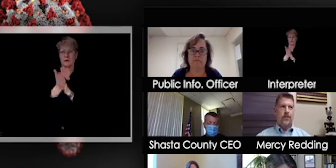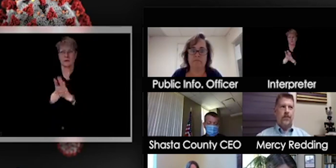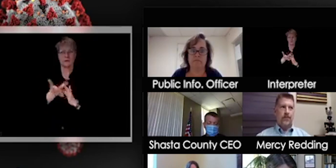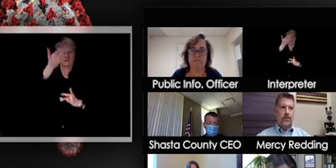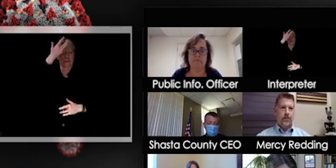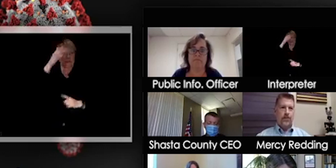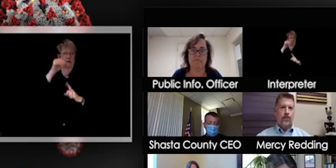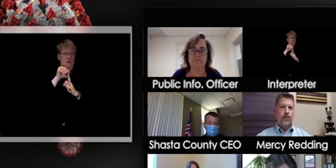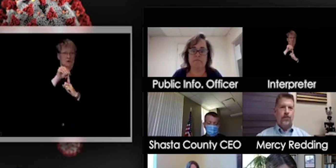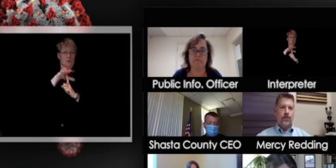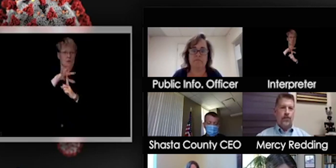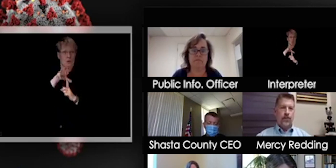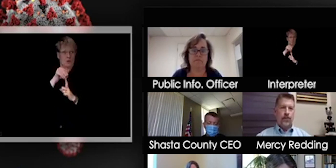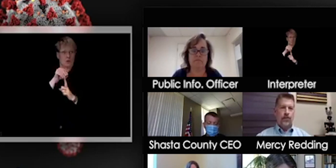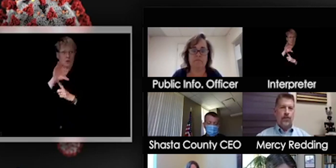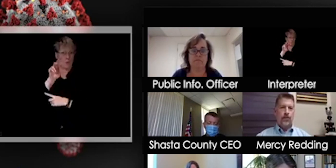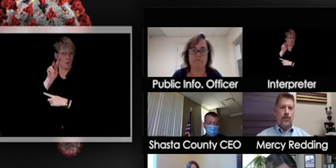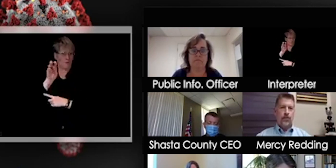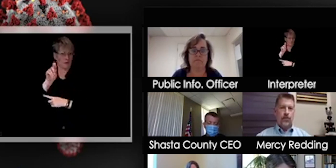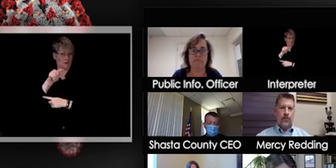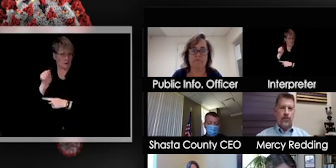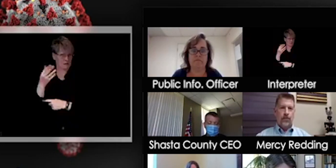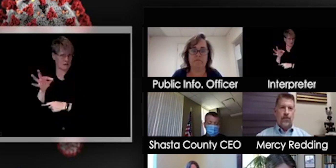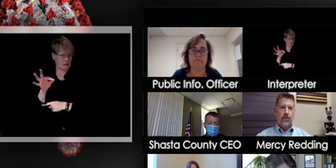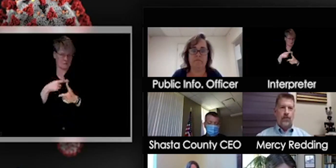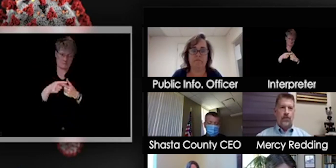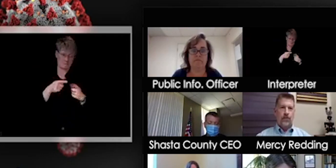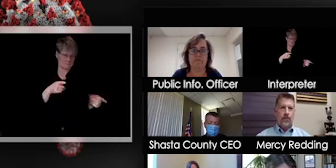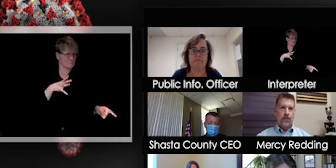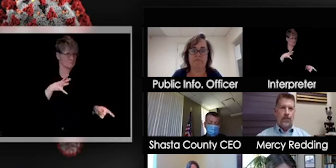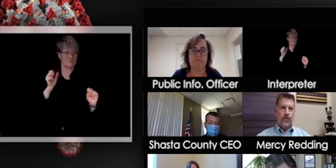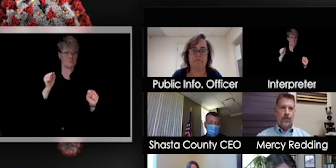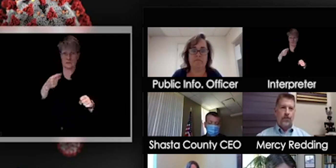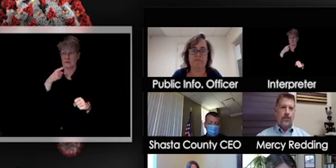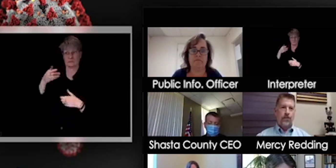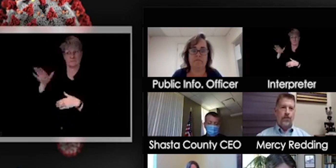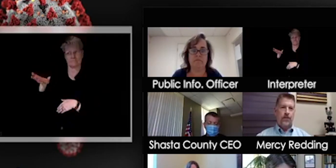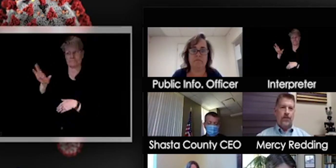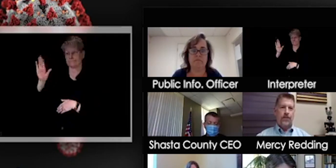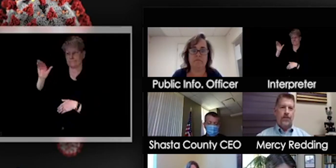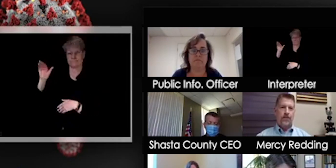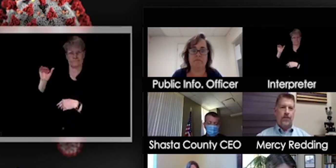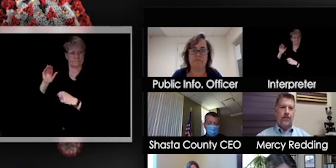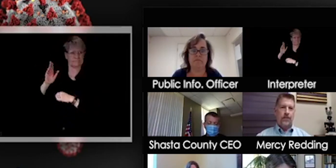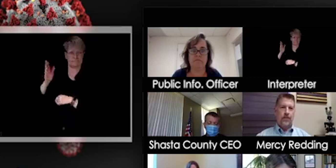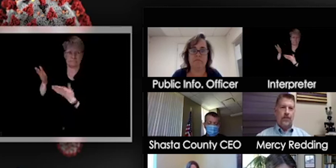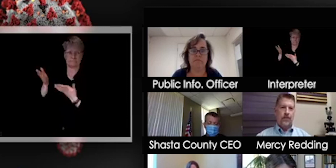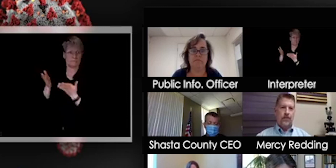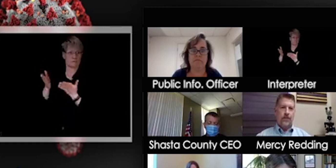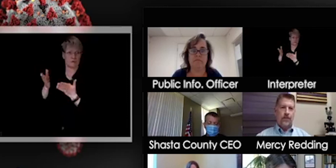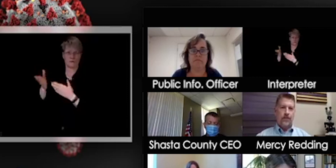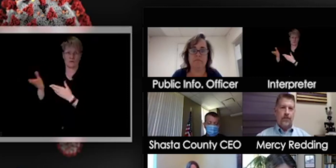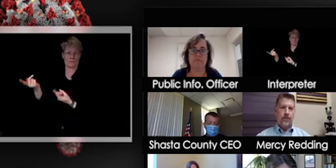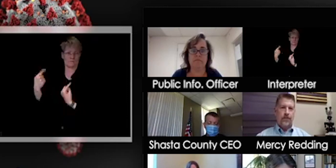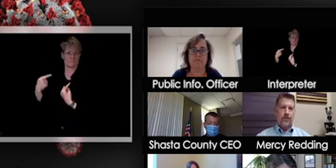that. And I would just say that the intention of the guidance, on the mask guidance in particular,